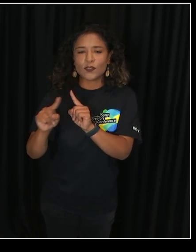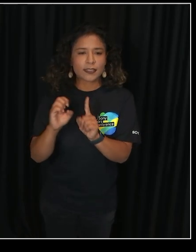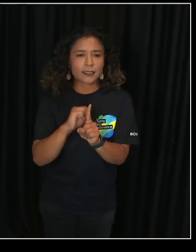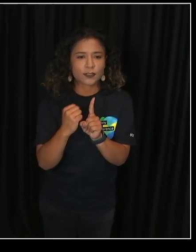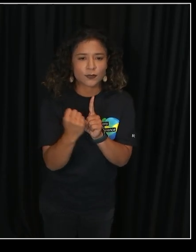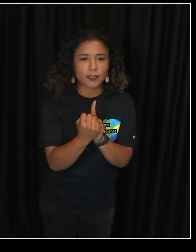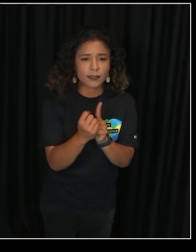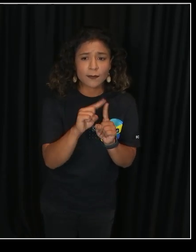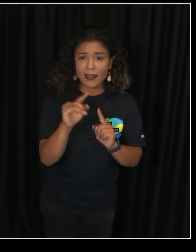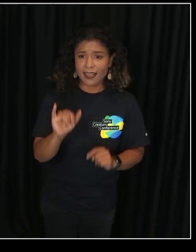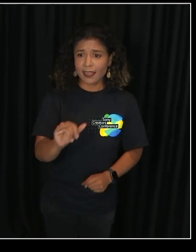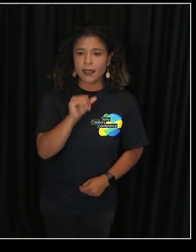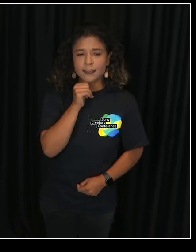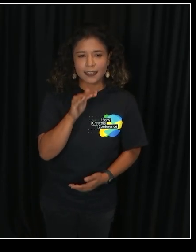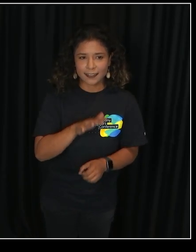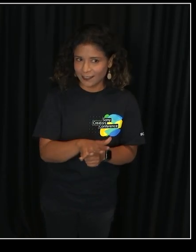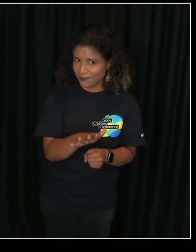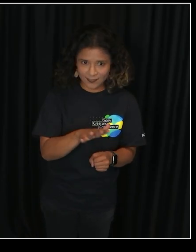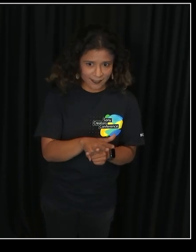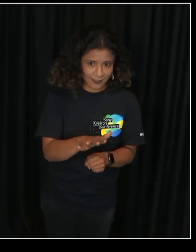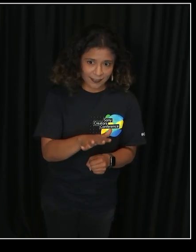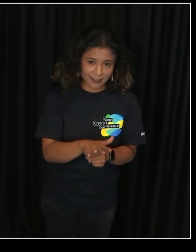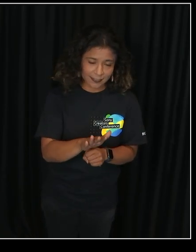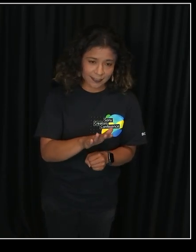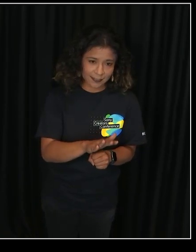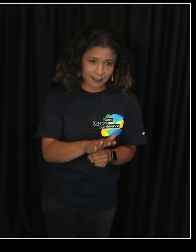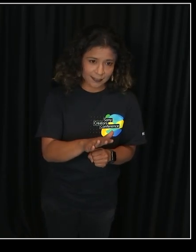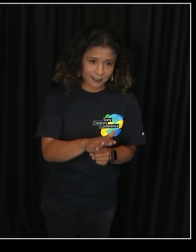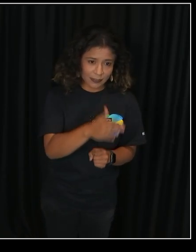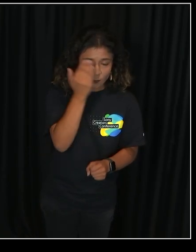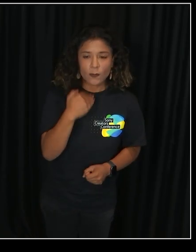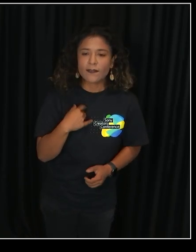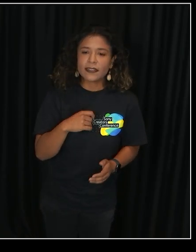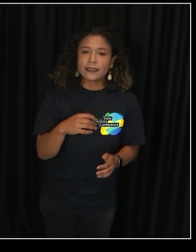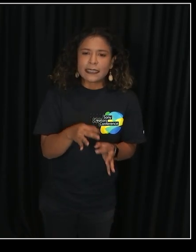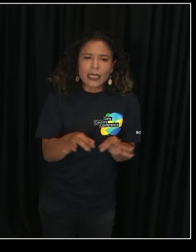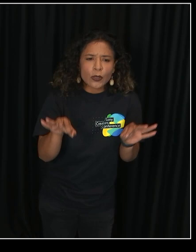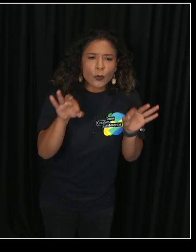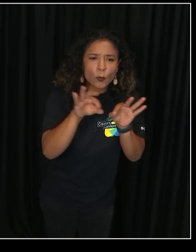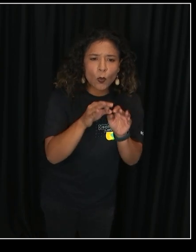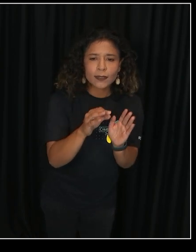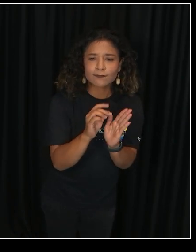But that wasn't really enough because there's these very key moments that happen in races